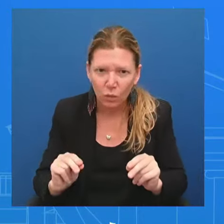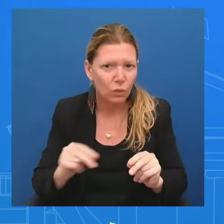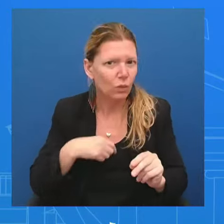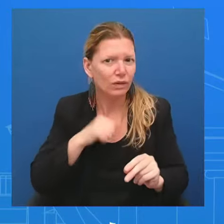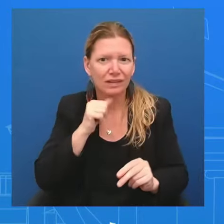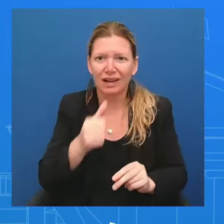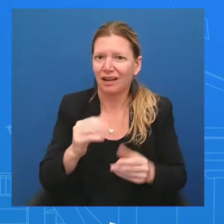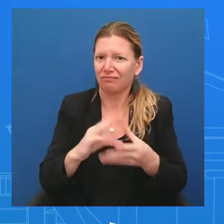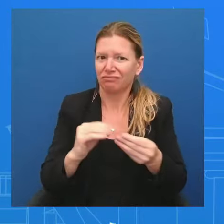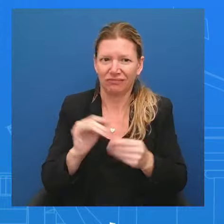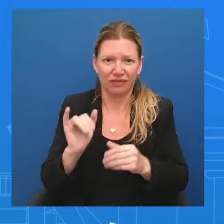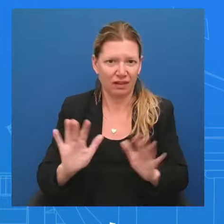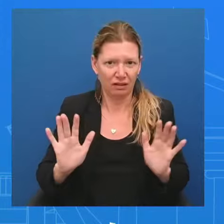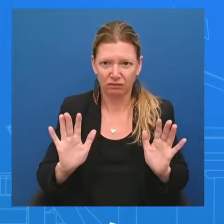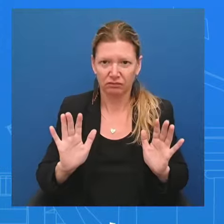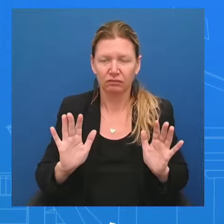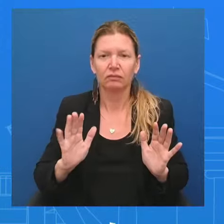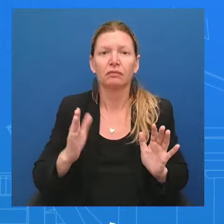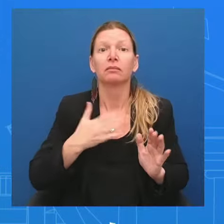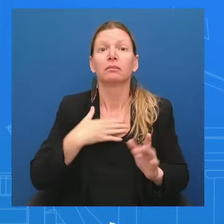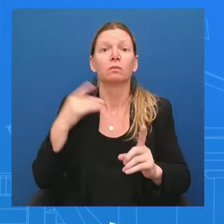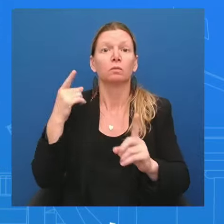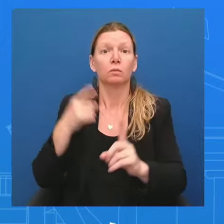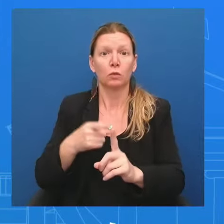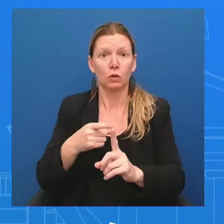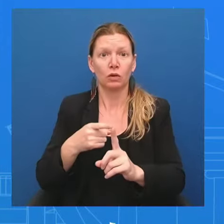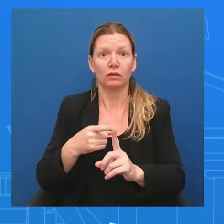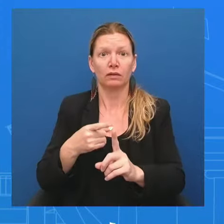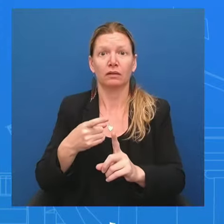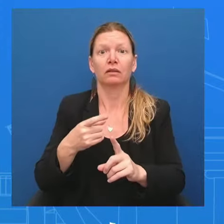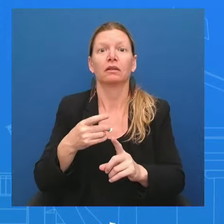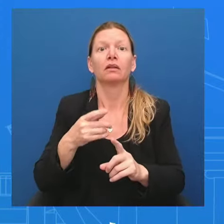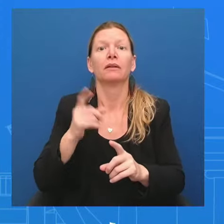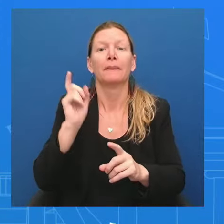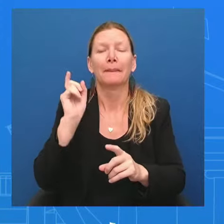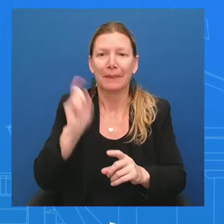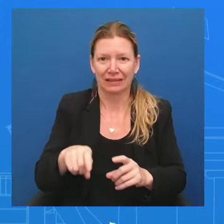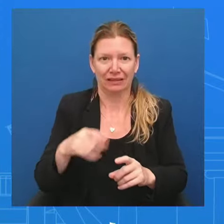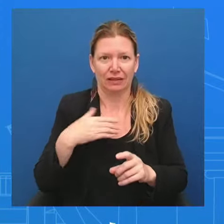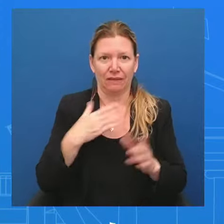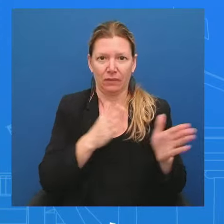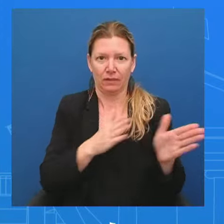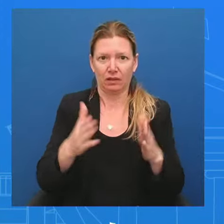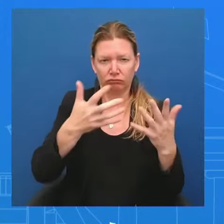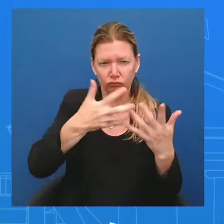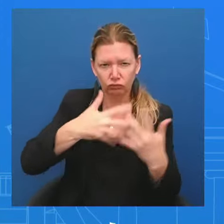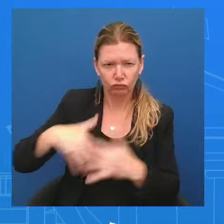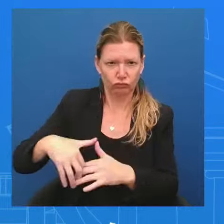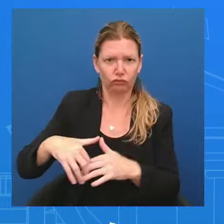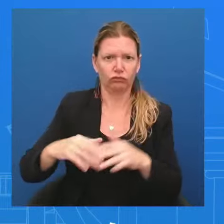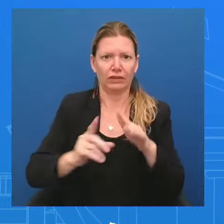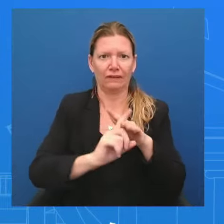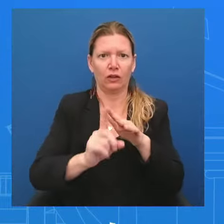to evacuate one and a half million people. Now we have 1 million completely in nowhere. Mr. Kirby: Yeah. Not all the one and a half million are out of Rafah.